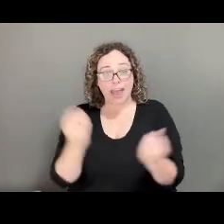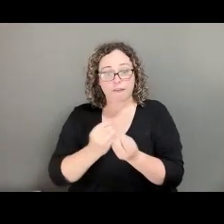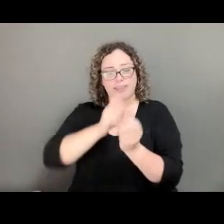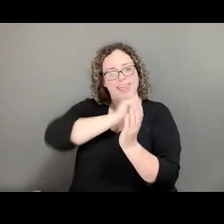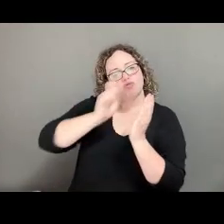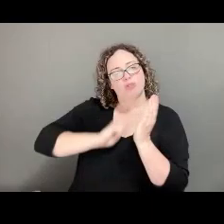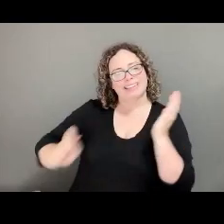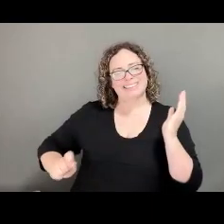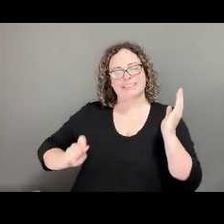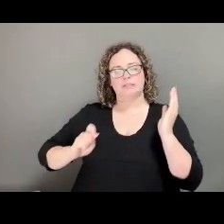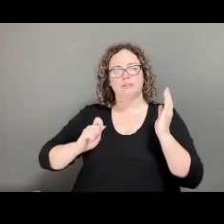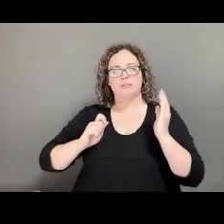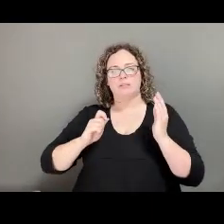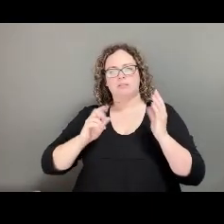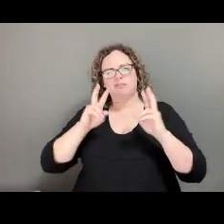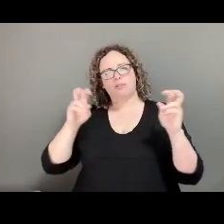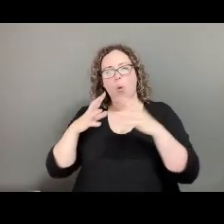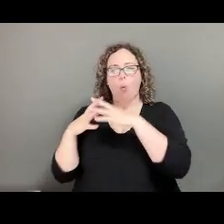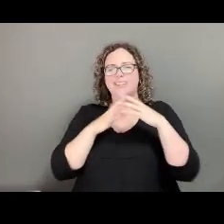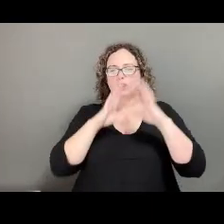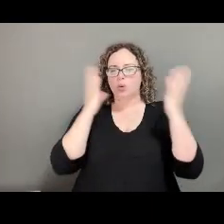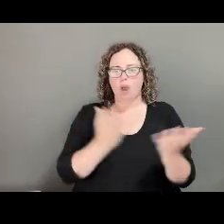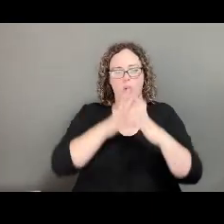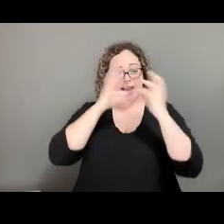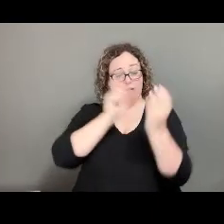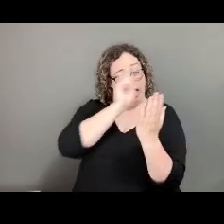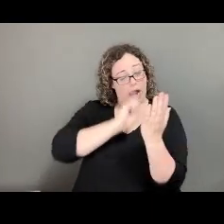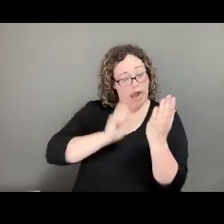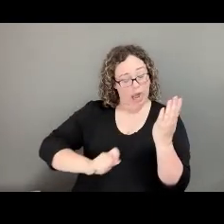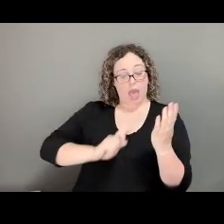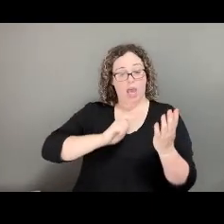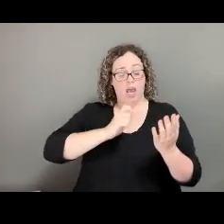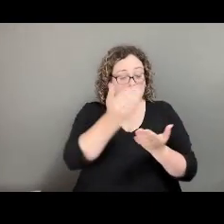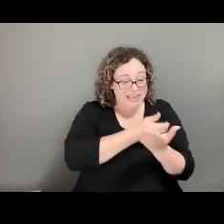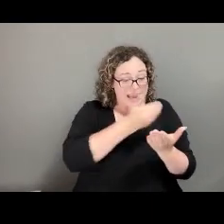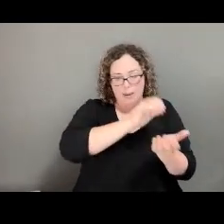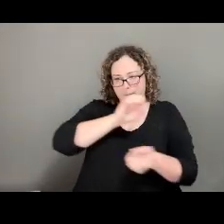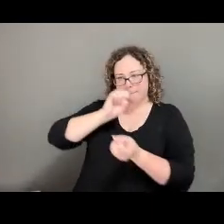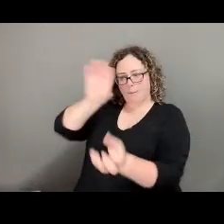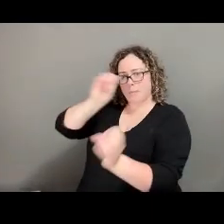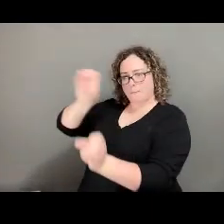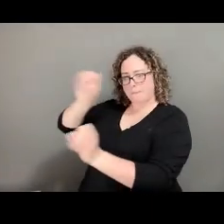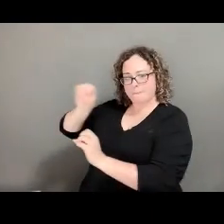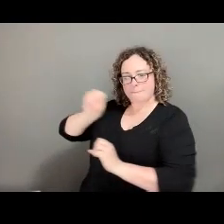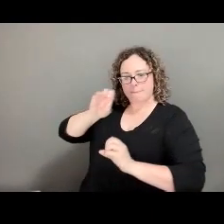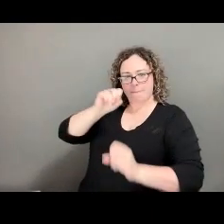So it was, had everything, all of a the world Western world's knowledge at that time.